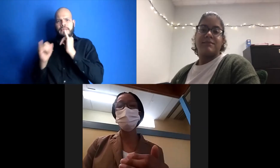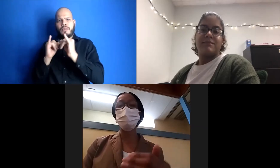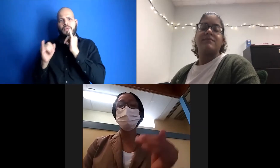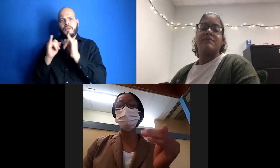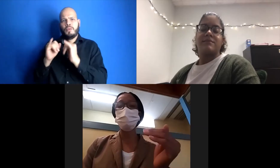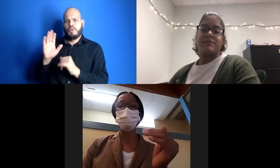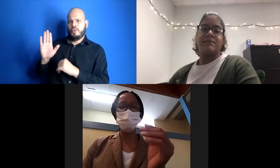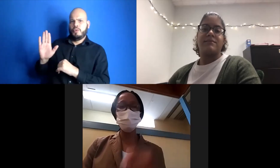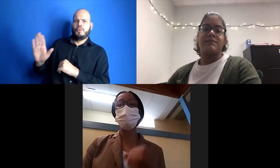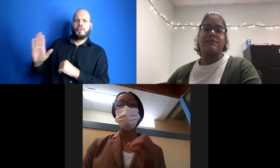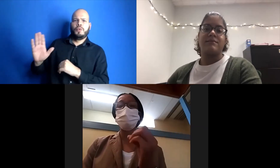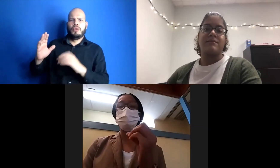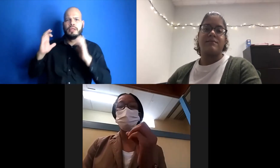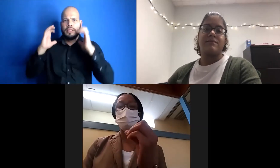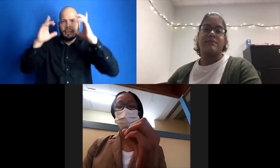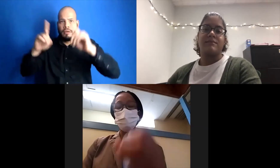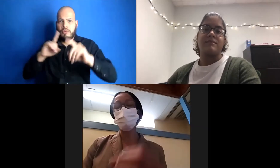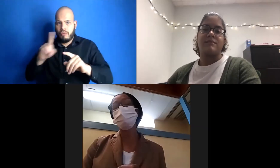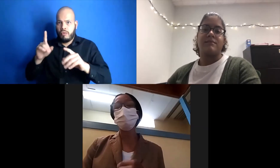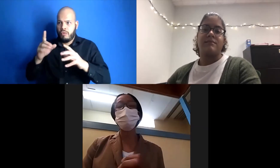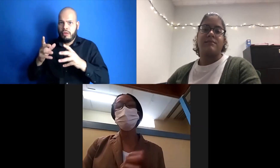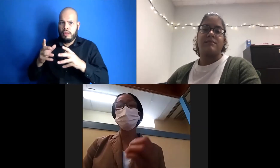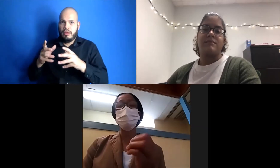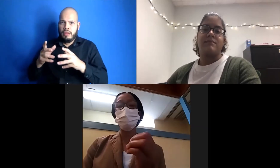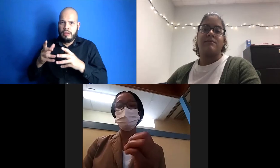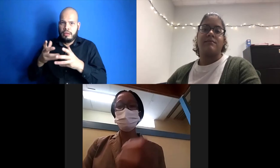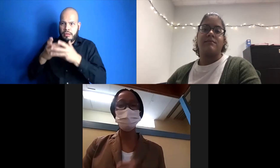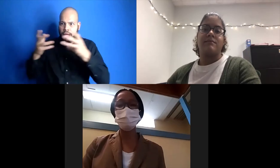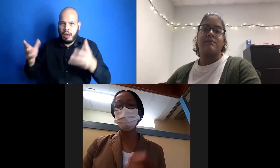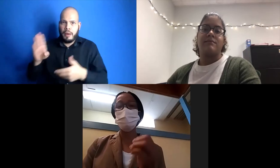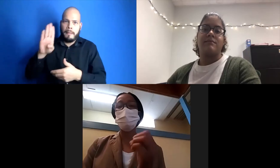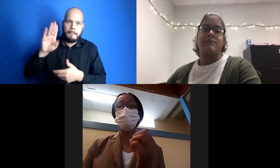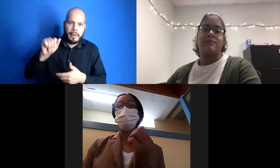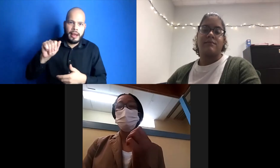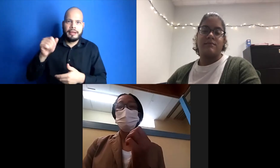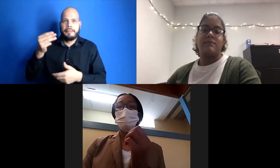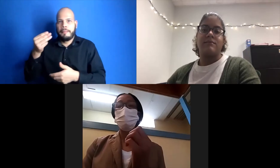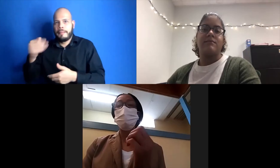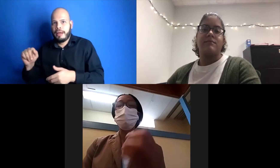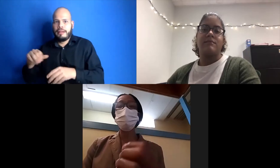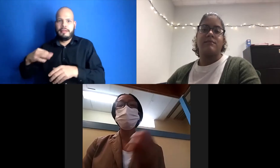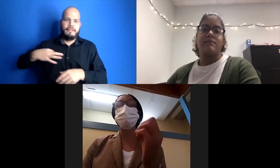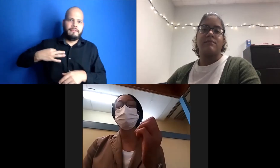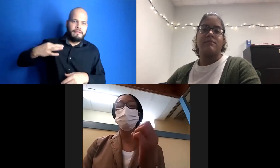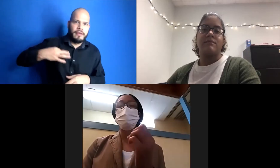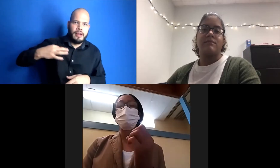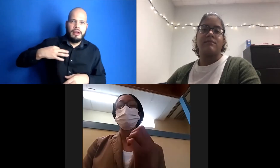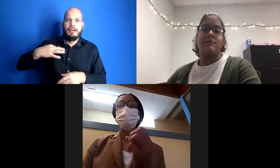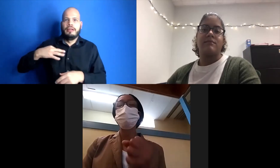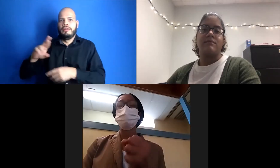and you talk about volunteering at the school for the deaf and I know that there are so